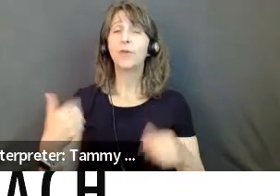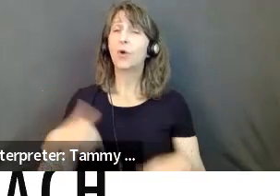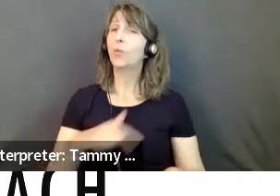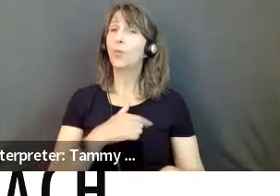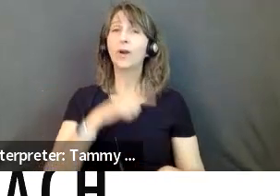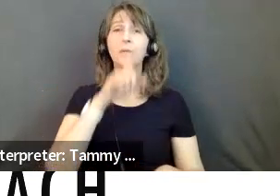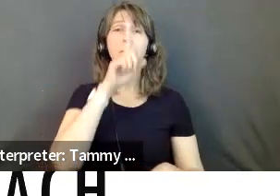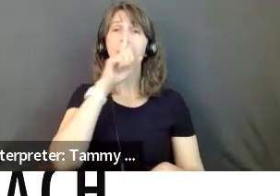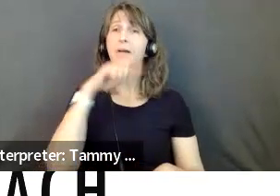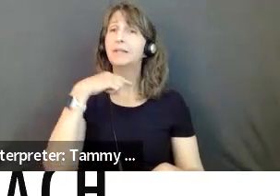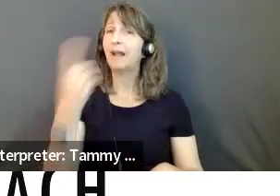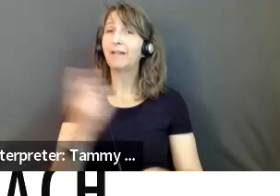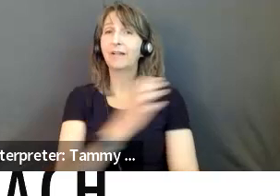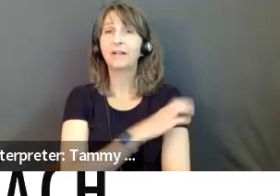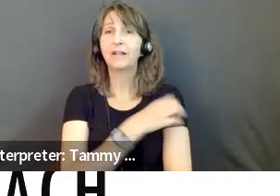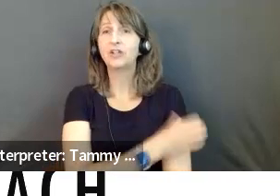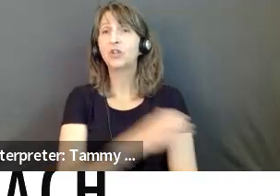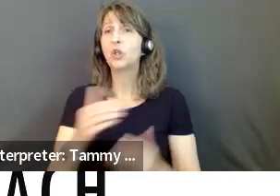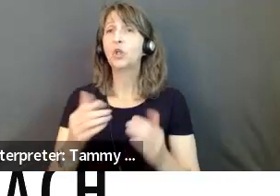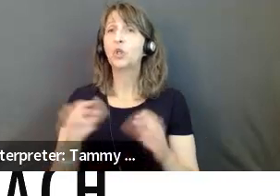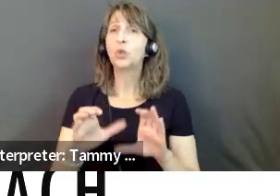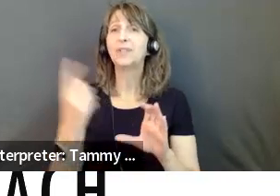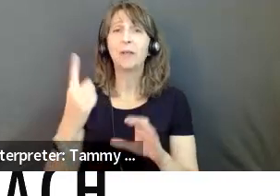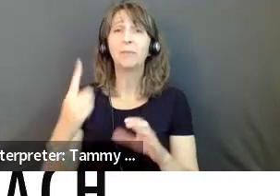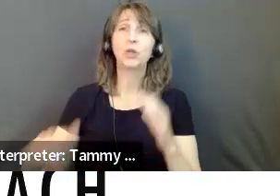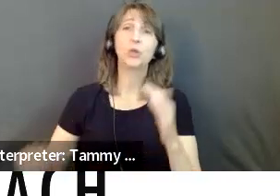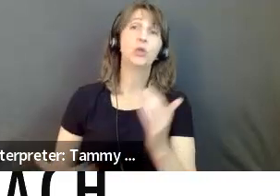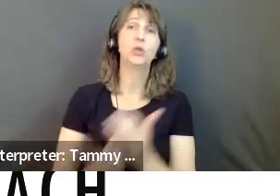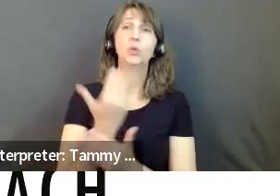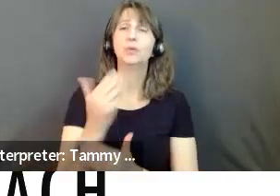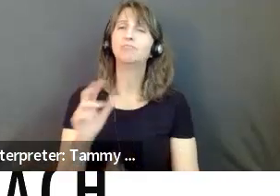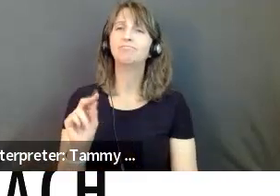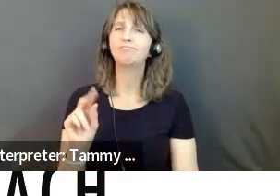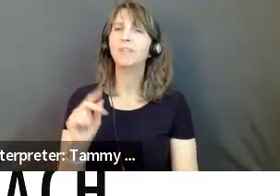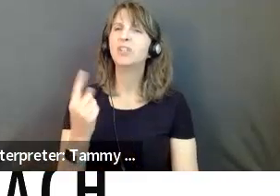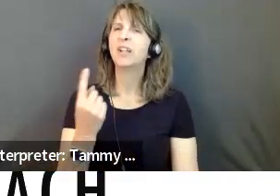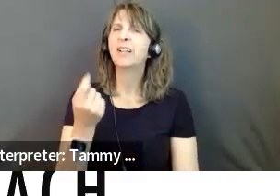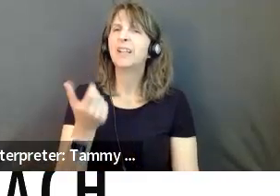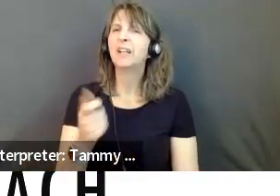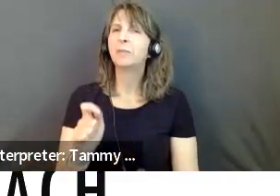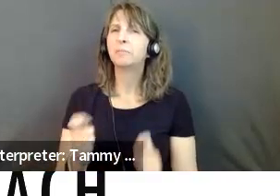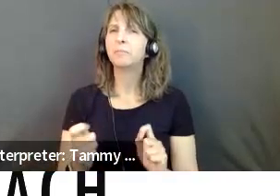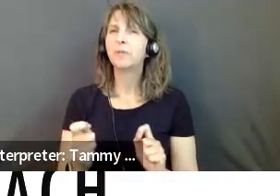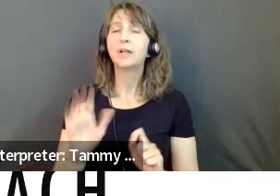They do the work they already do, but they're just to do something new. They do the work they already do, but they're just some basic modifications where that same work they do can benefit an individual with a disability just like it would benefit.